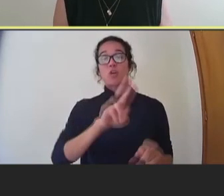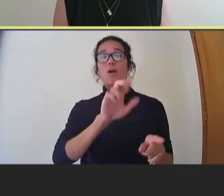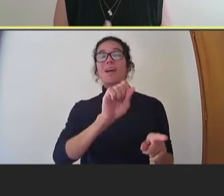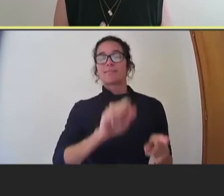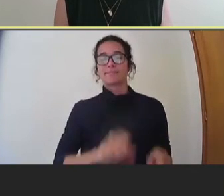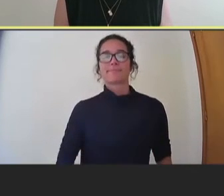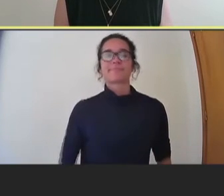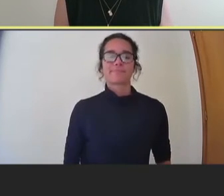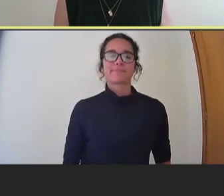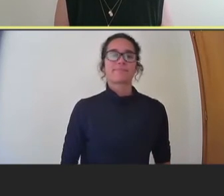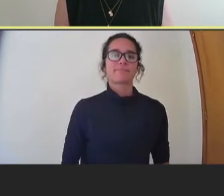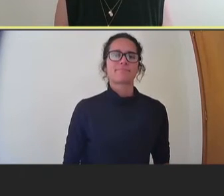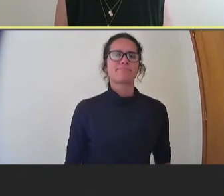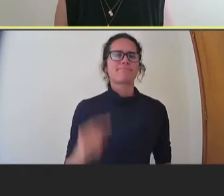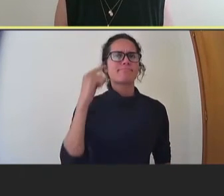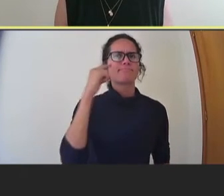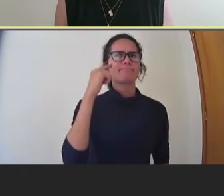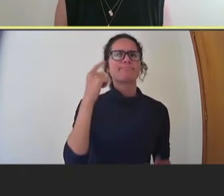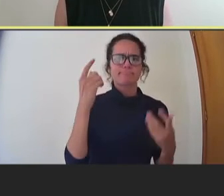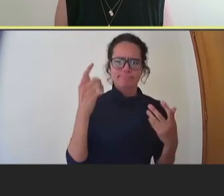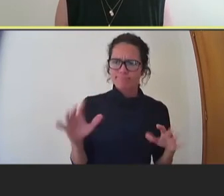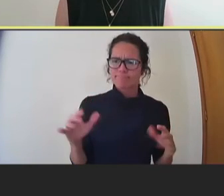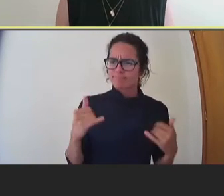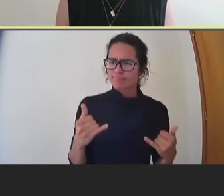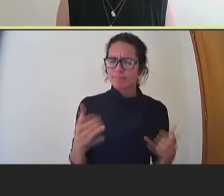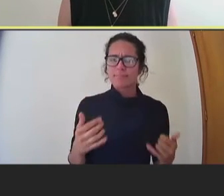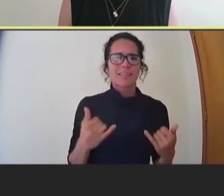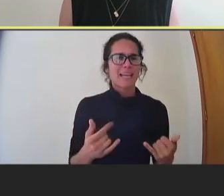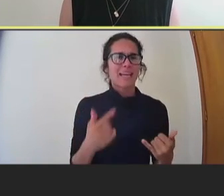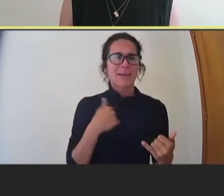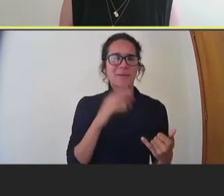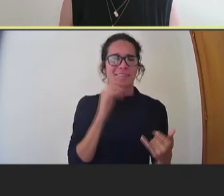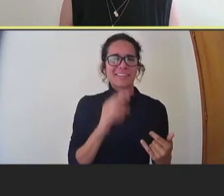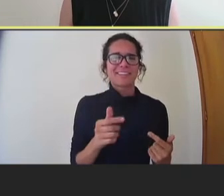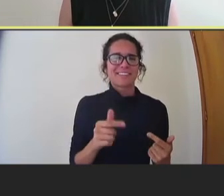And I think I'm finished now and I'm going to hand on to the next speaker from Sanofi.